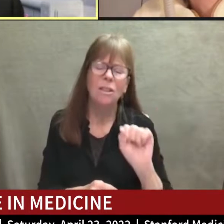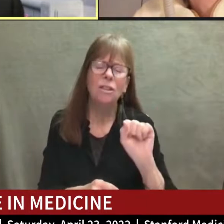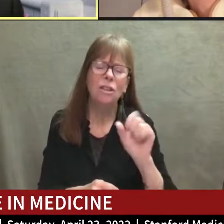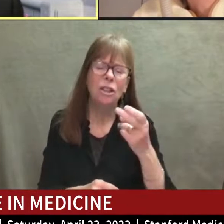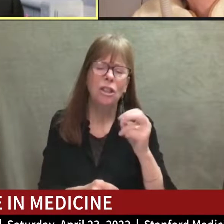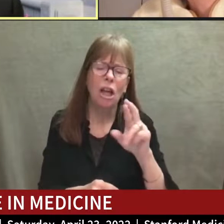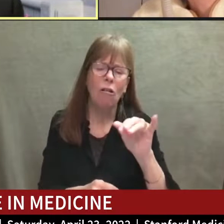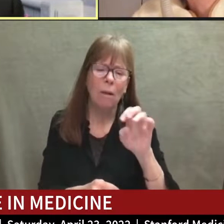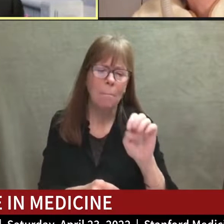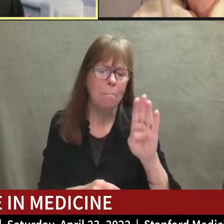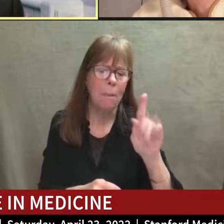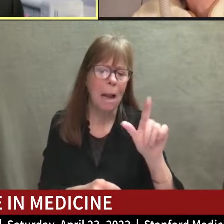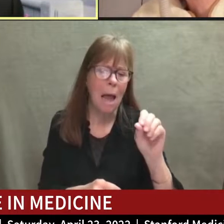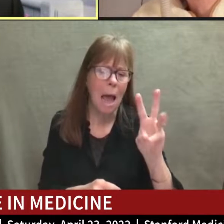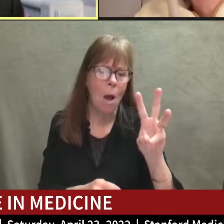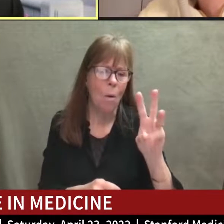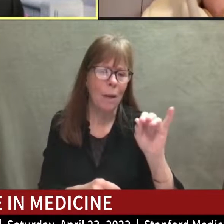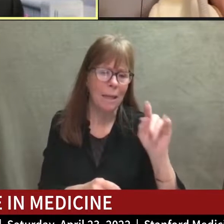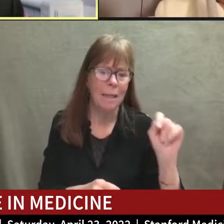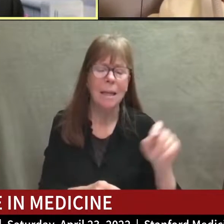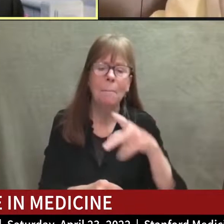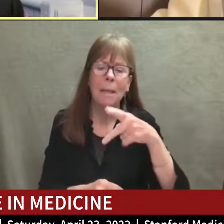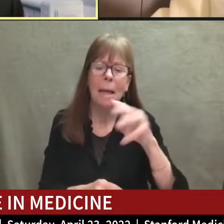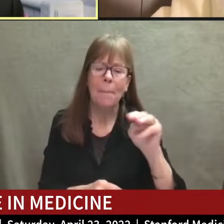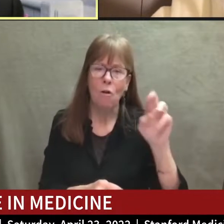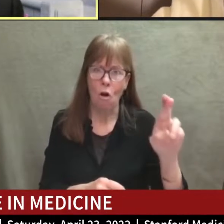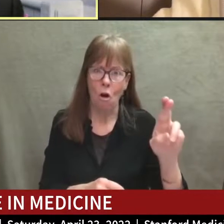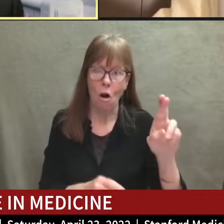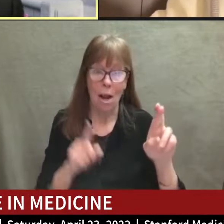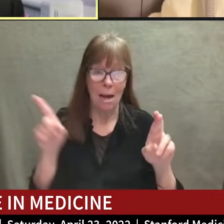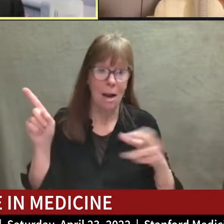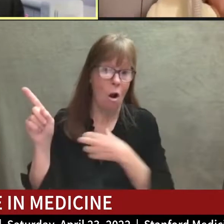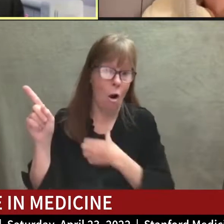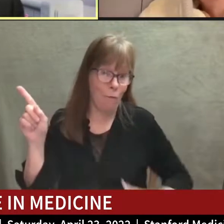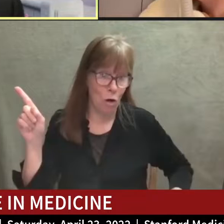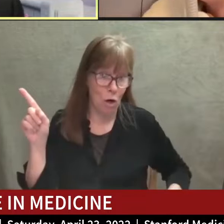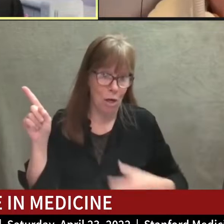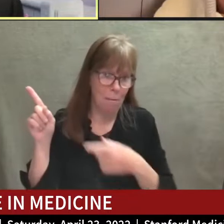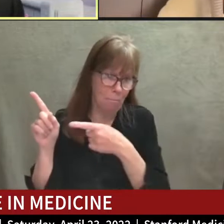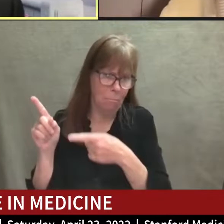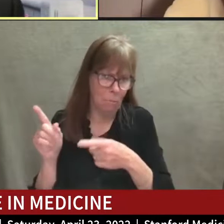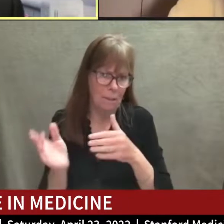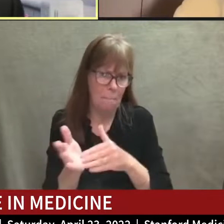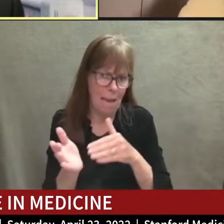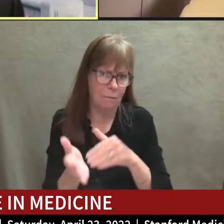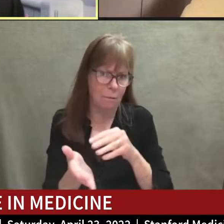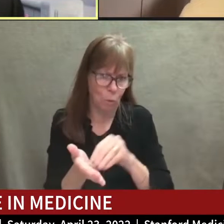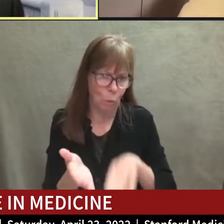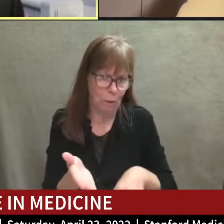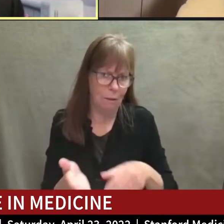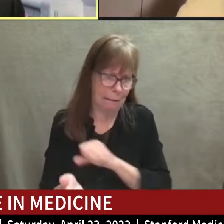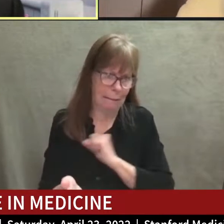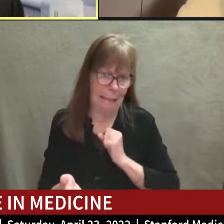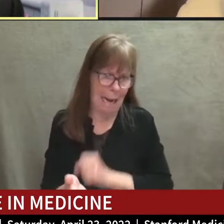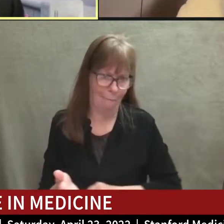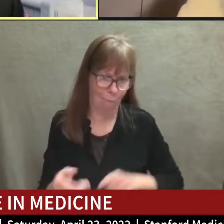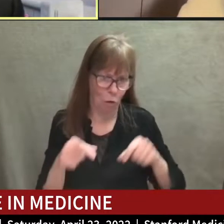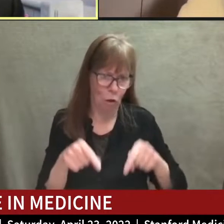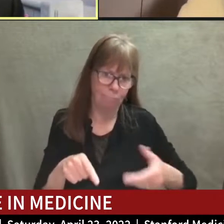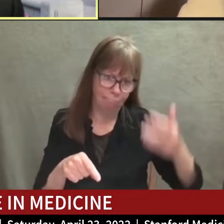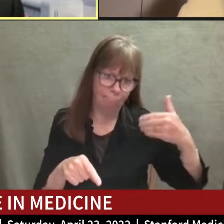now a PM&R professor at Harvard. She was a med student at Stanford. And, you know, she and I